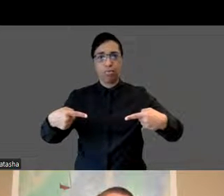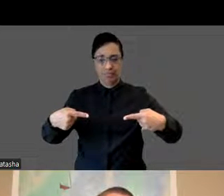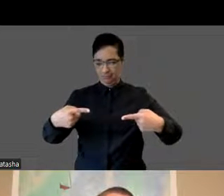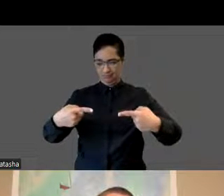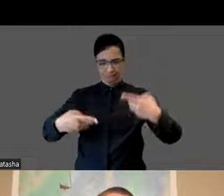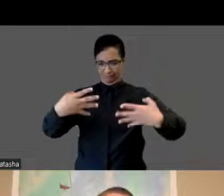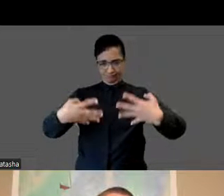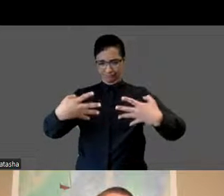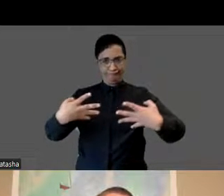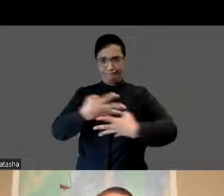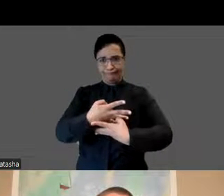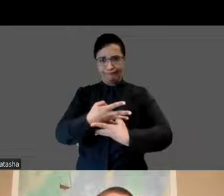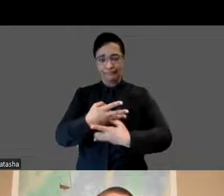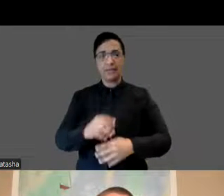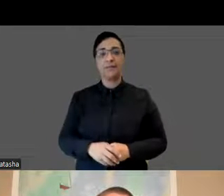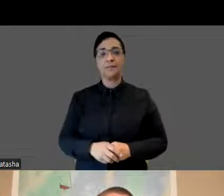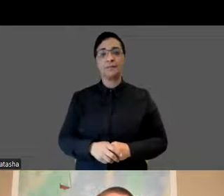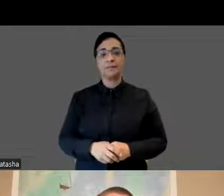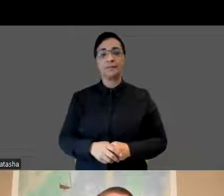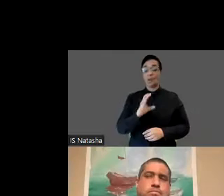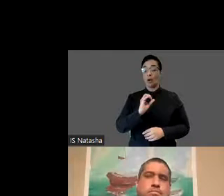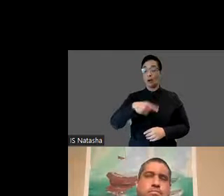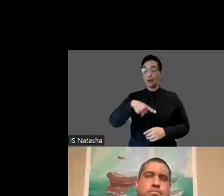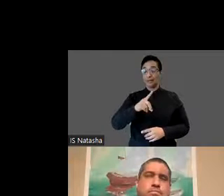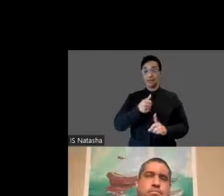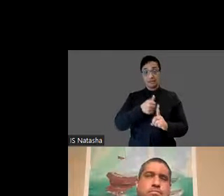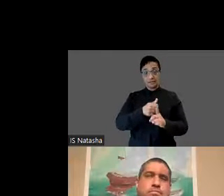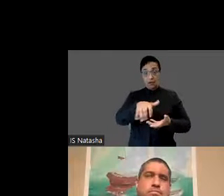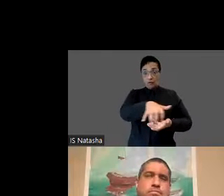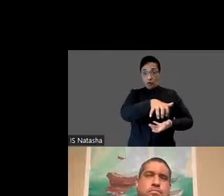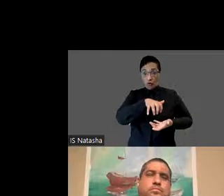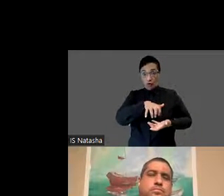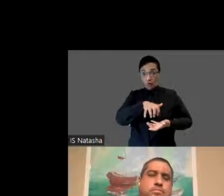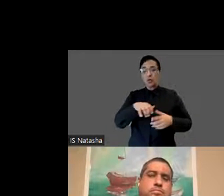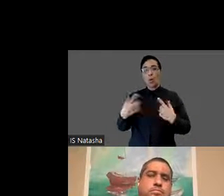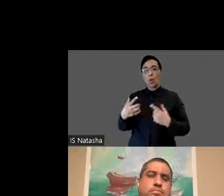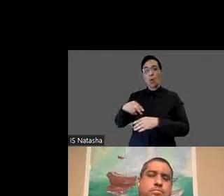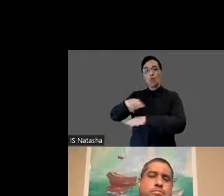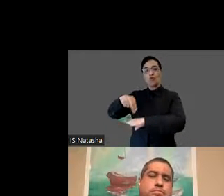And if OPDs collect data or if their national statistical office recognizes that data.